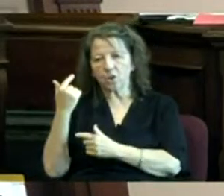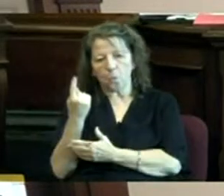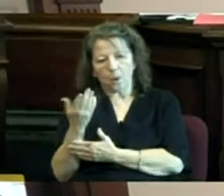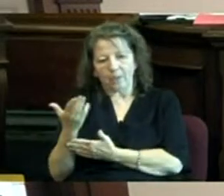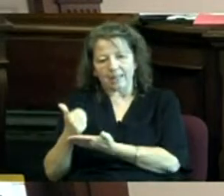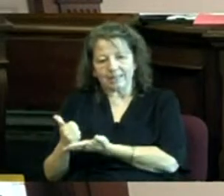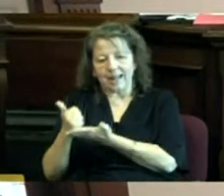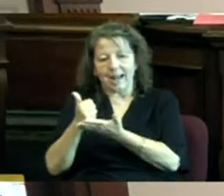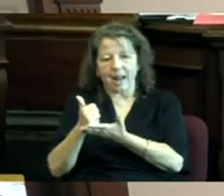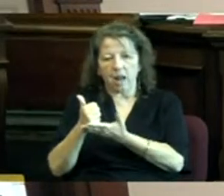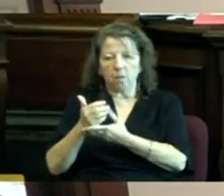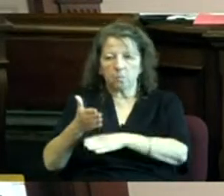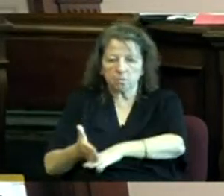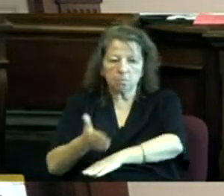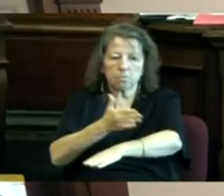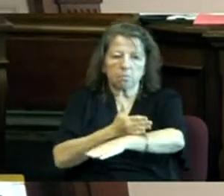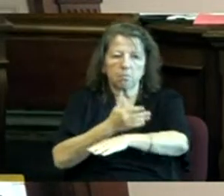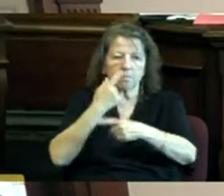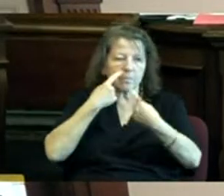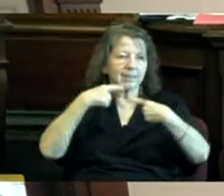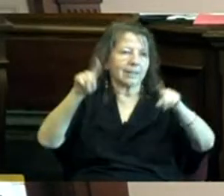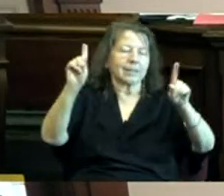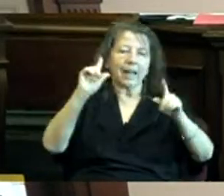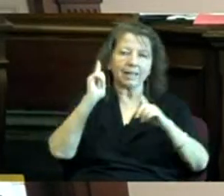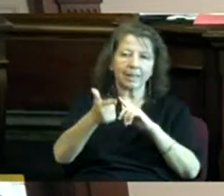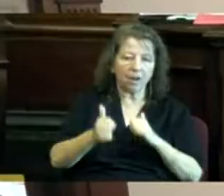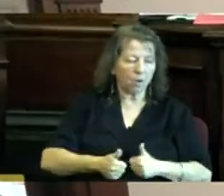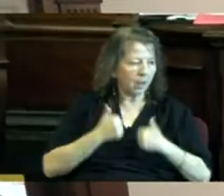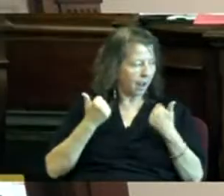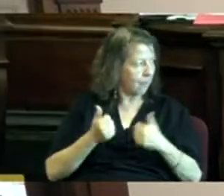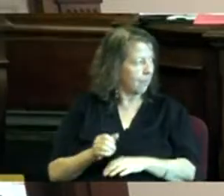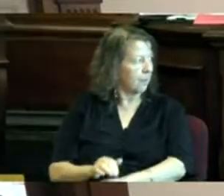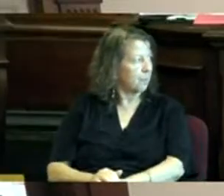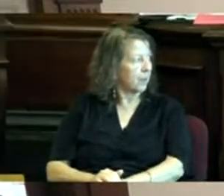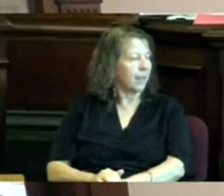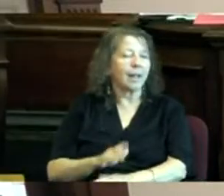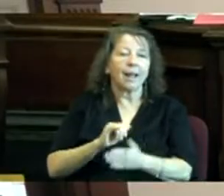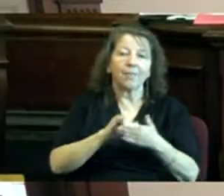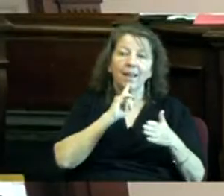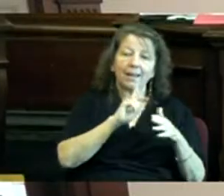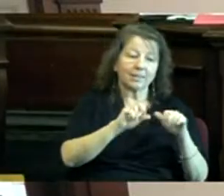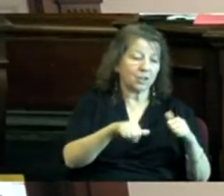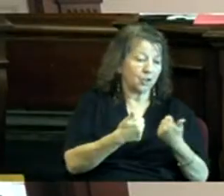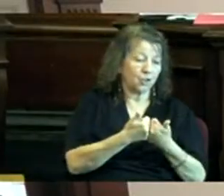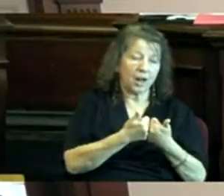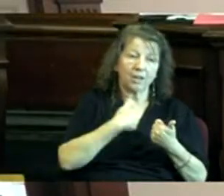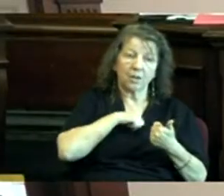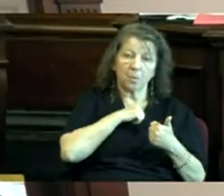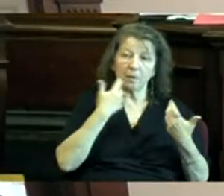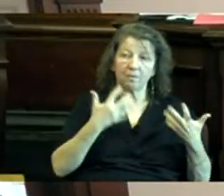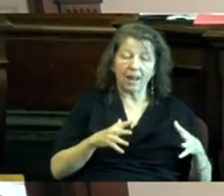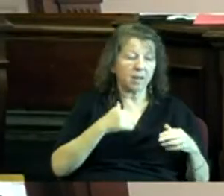secret to this community that education is one of the pillars that helps upward mobility in